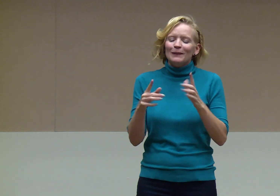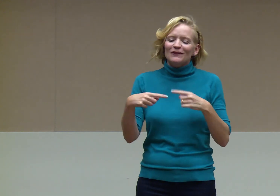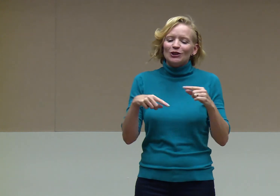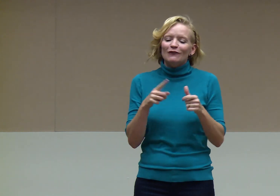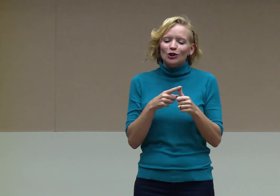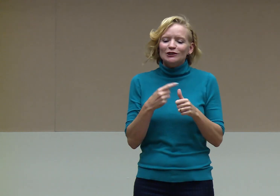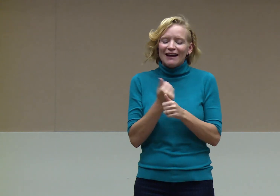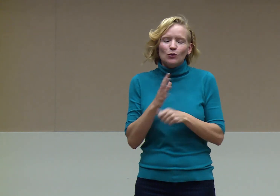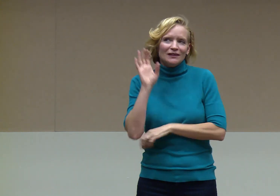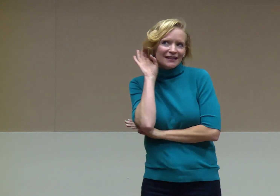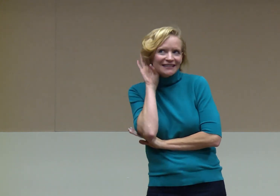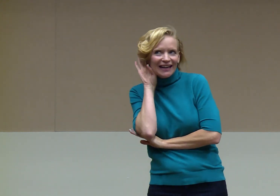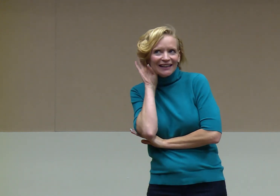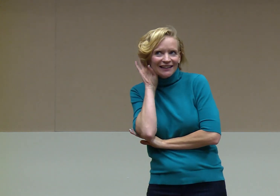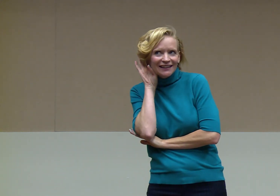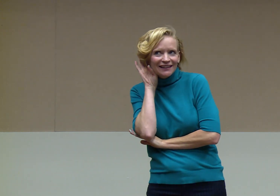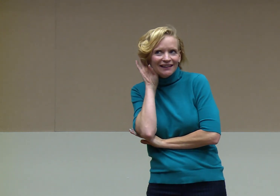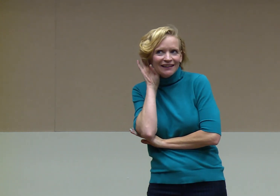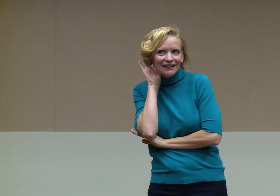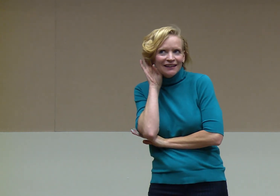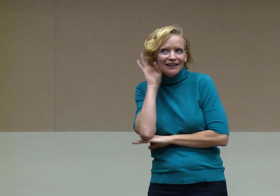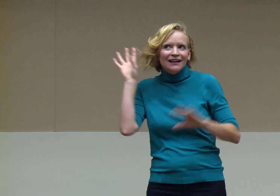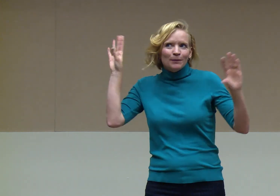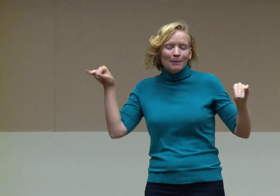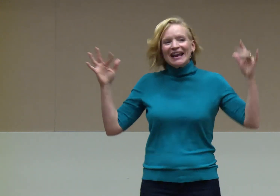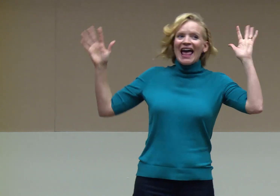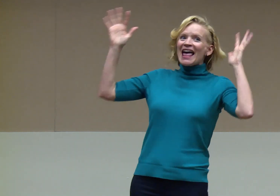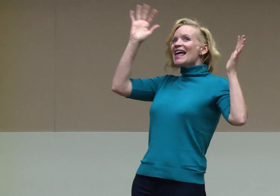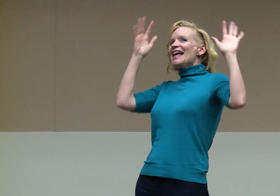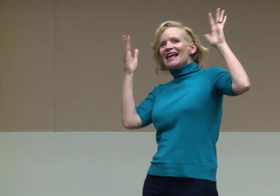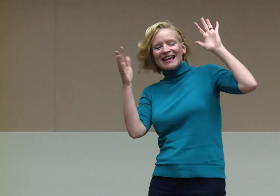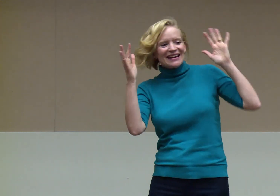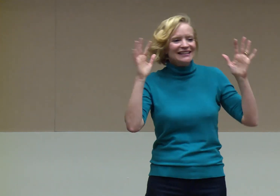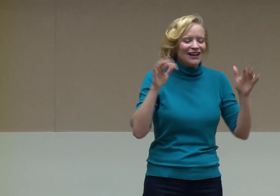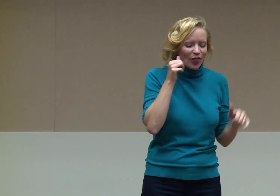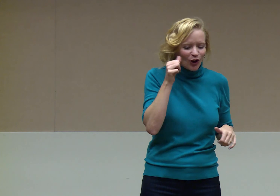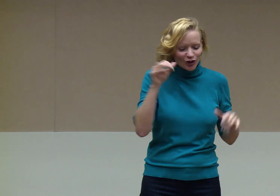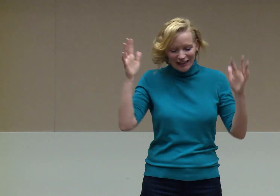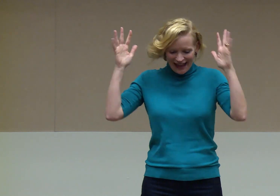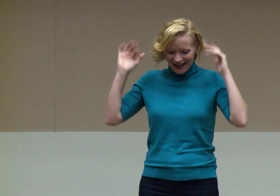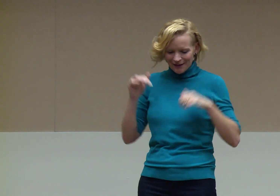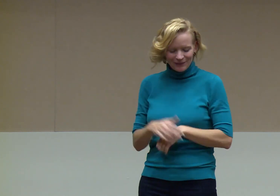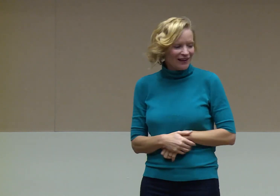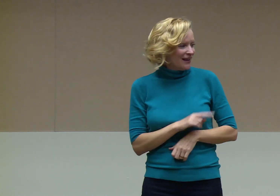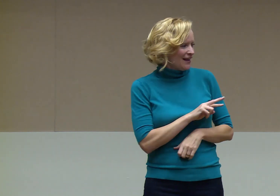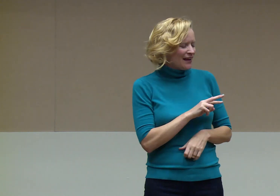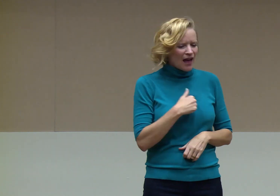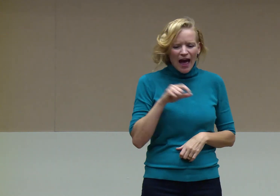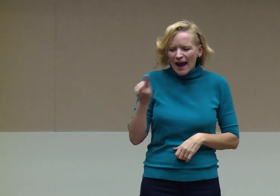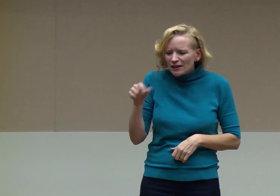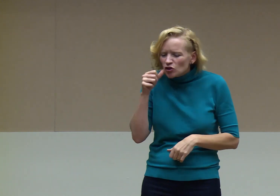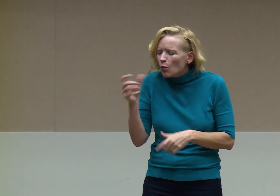So, well, first everyone is, you know, very carefully listening with their ears, and then is--everyone is happy. All the girls are super excited.